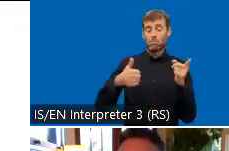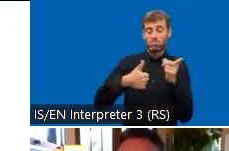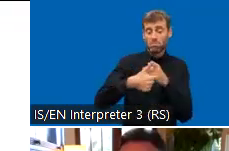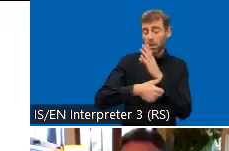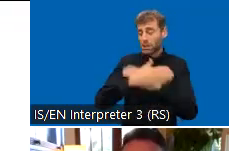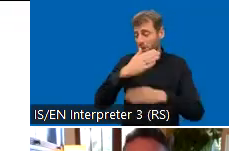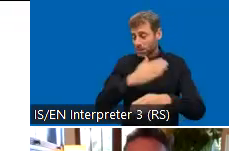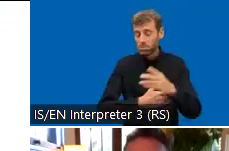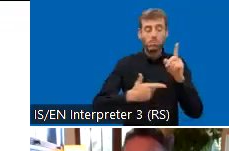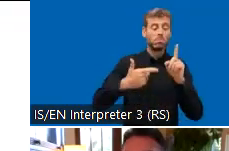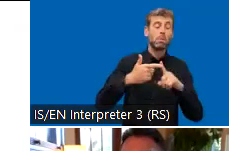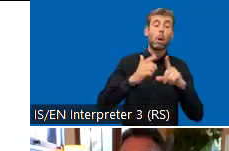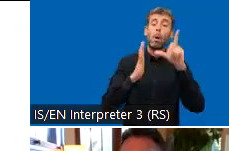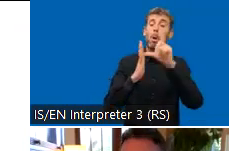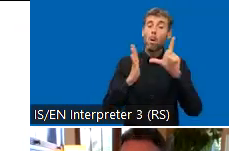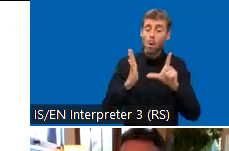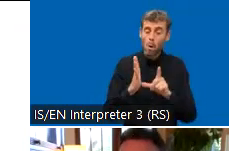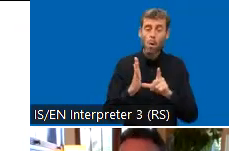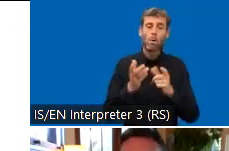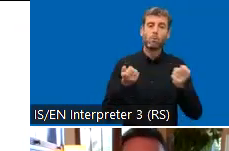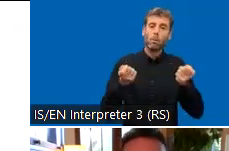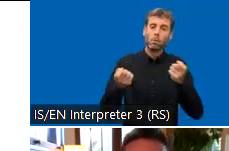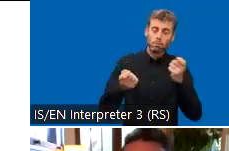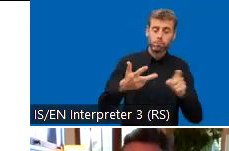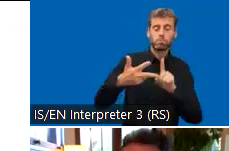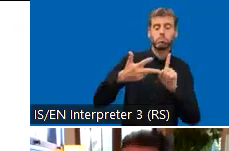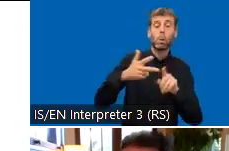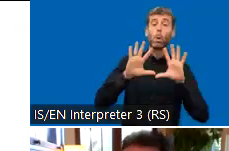and governance, a little bit universal design, and a little bit about assistive technology.